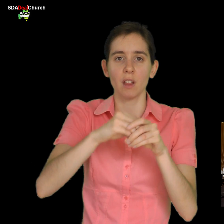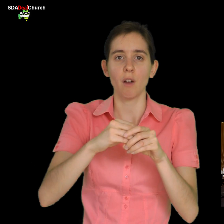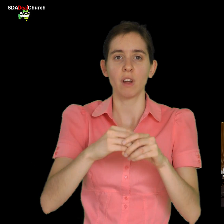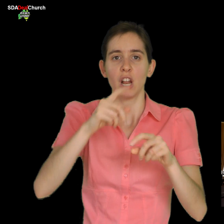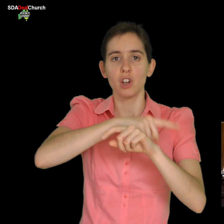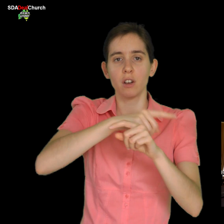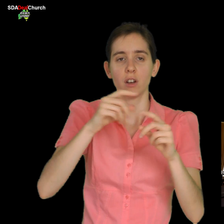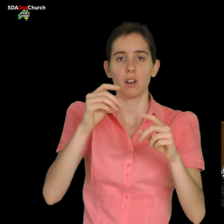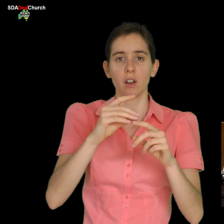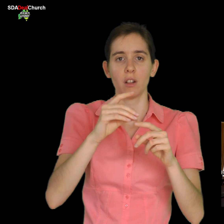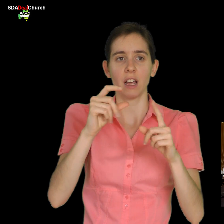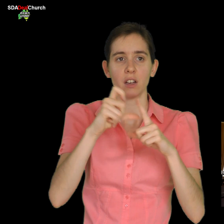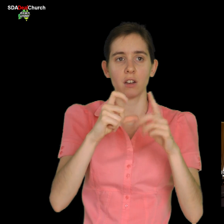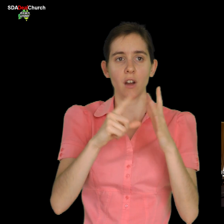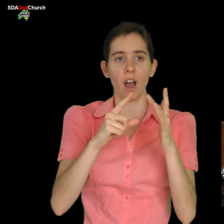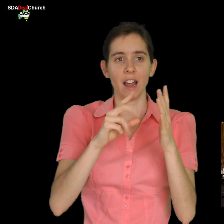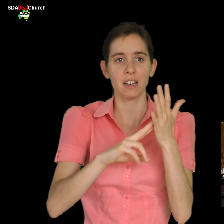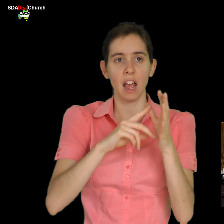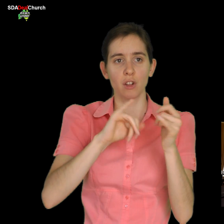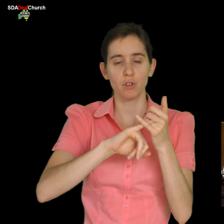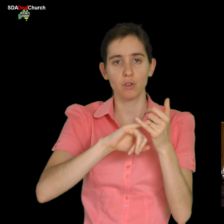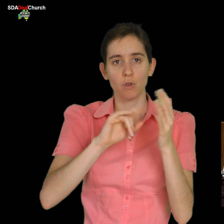carbon 14 ages of only thousands of